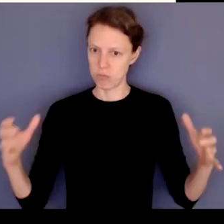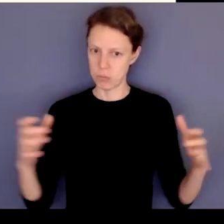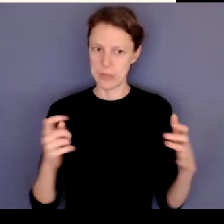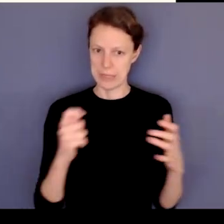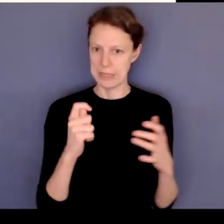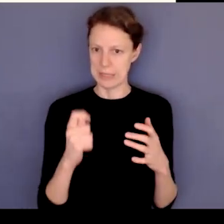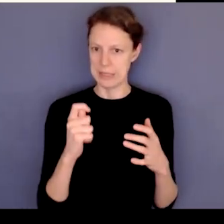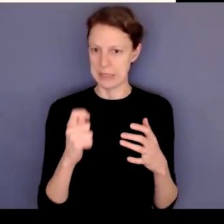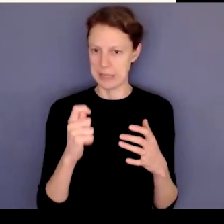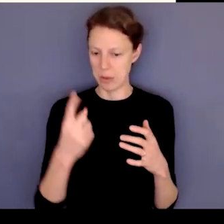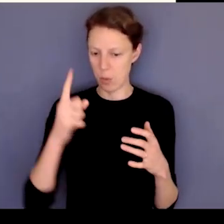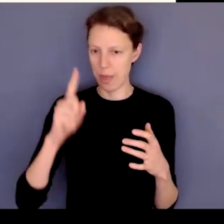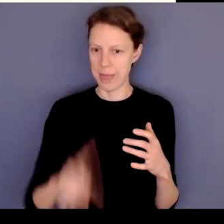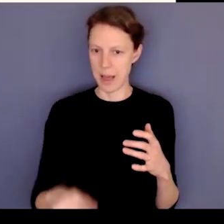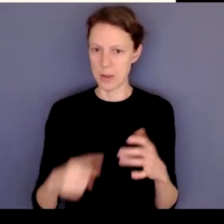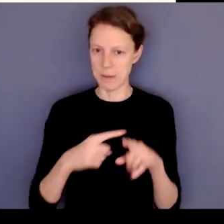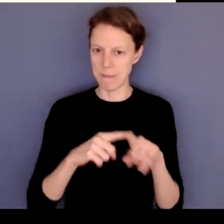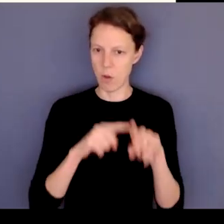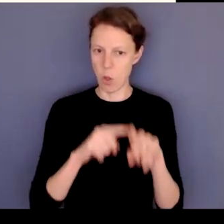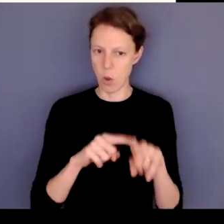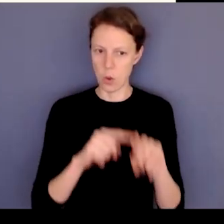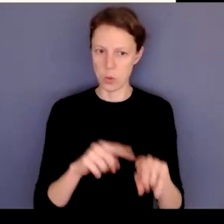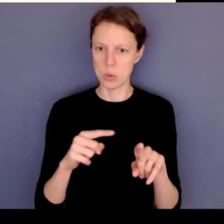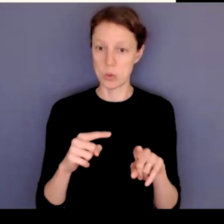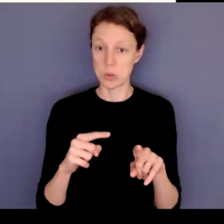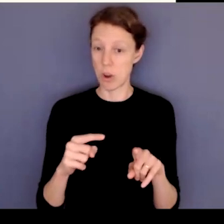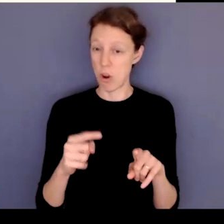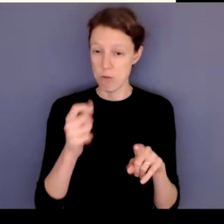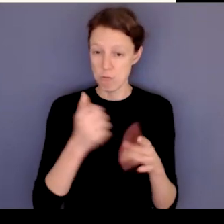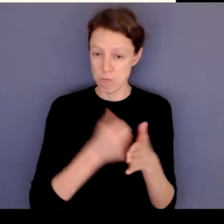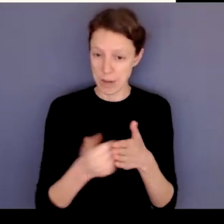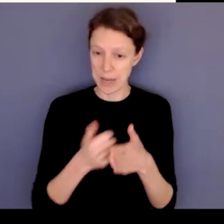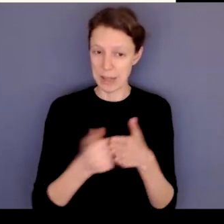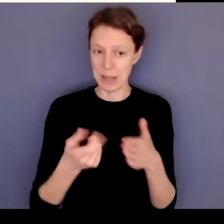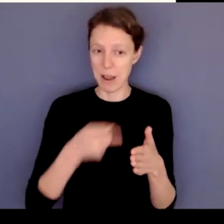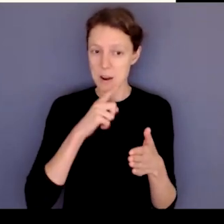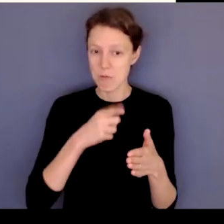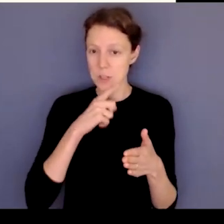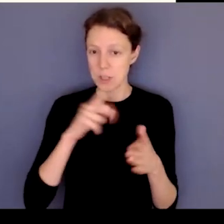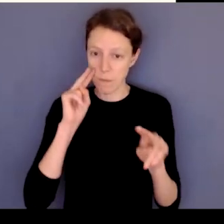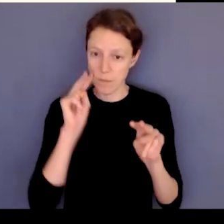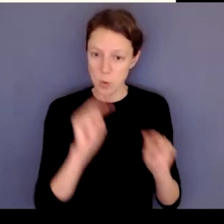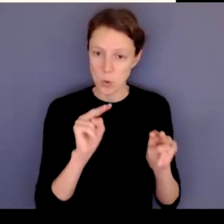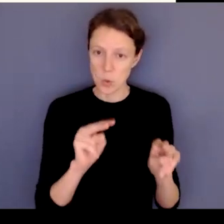shares. Our Stories regularly get hundreds of views and saves, and it's easily where Westjustice gets the most